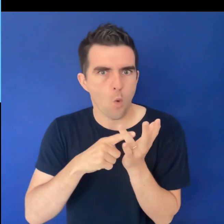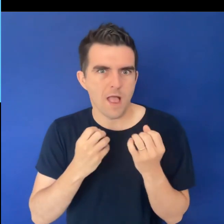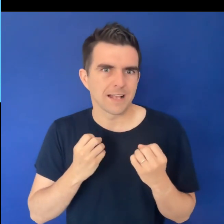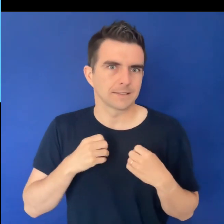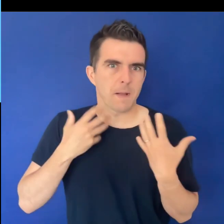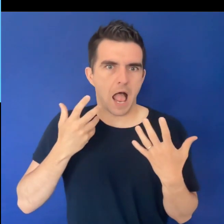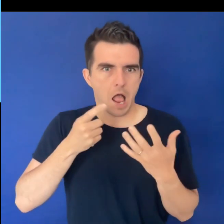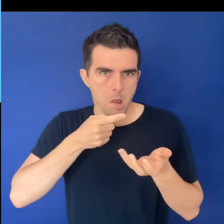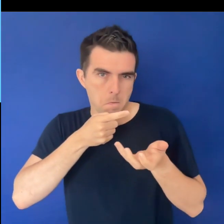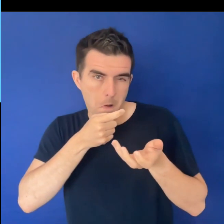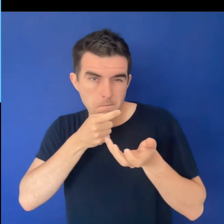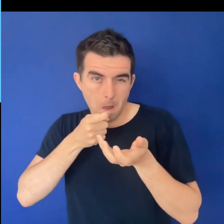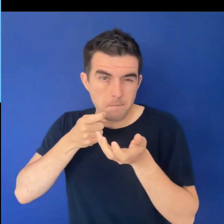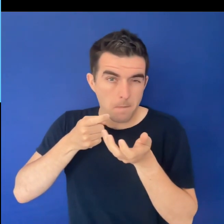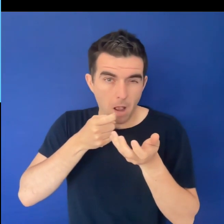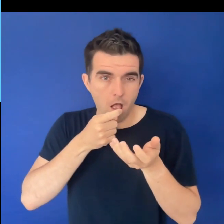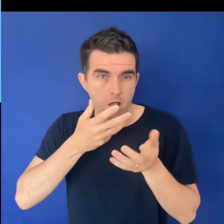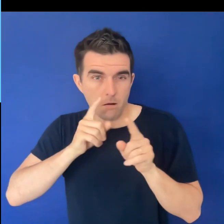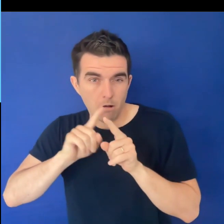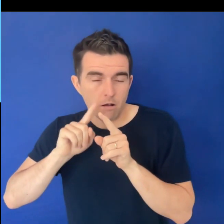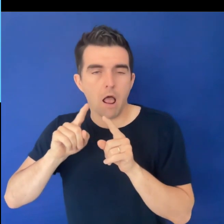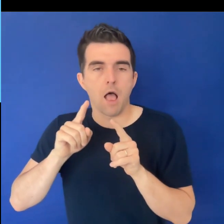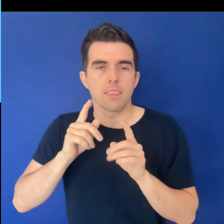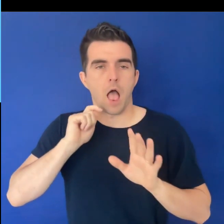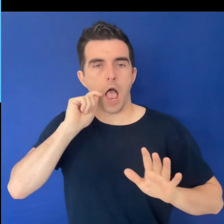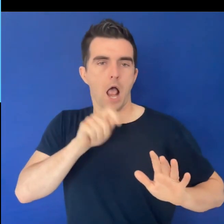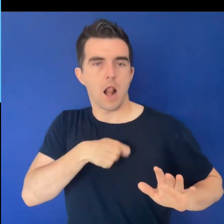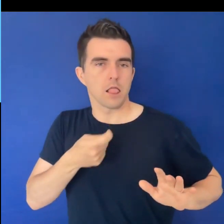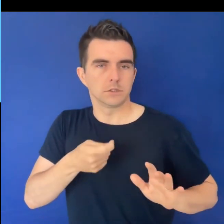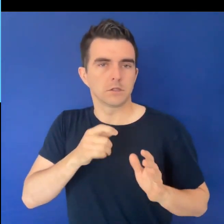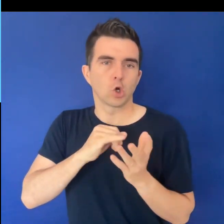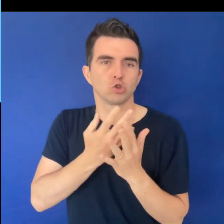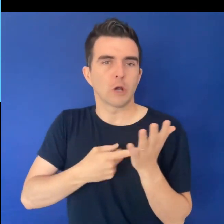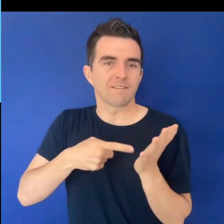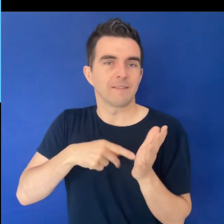action-platforming roguelike shooter from Knight Shift Games and Playtonic Friends!